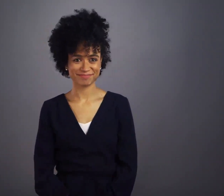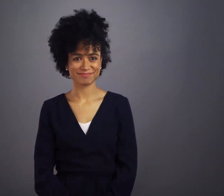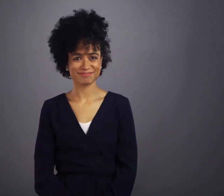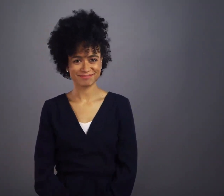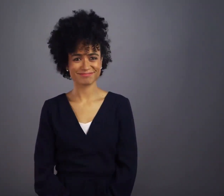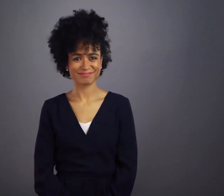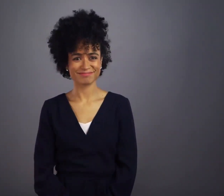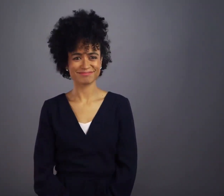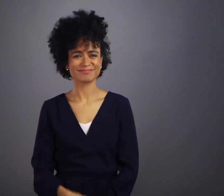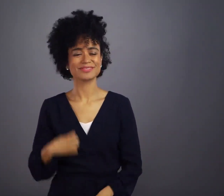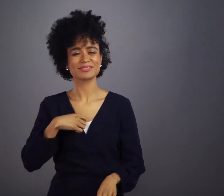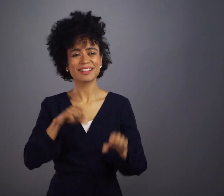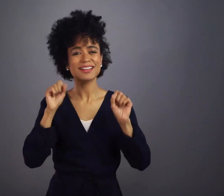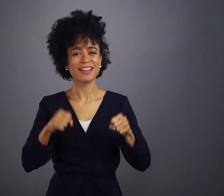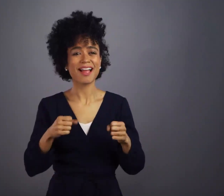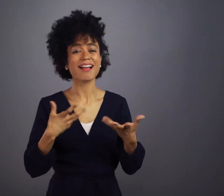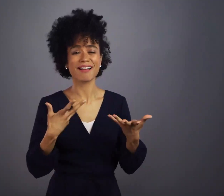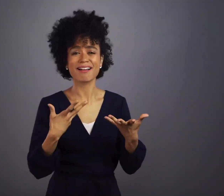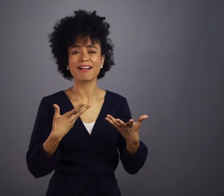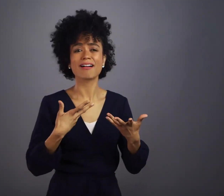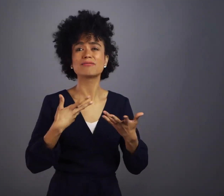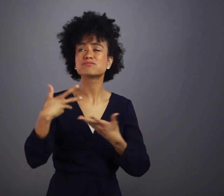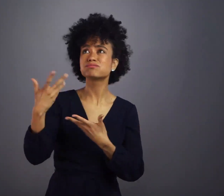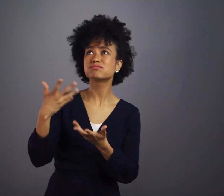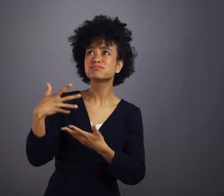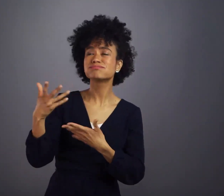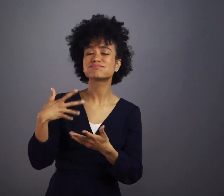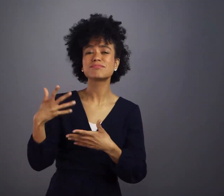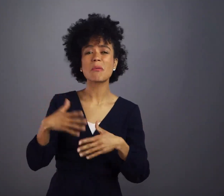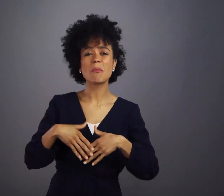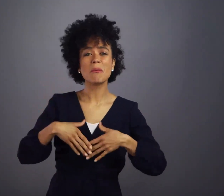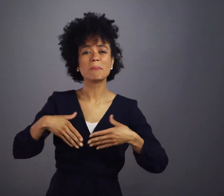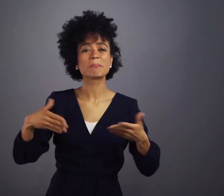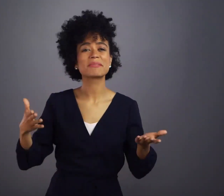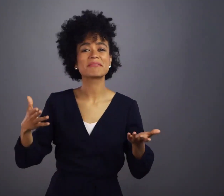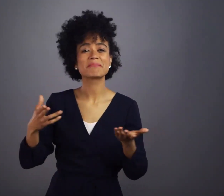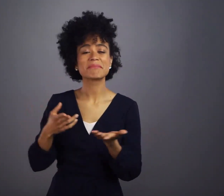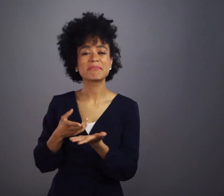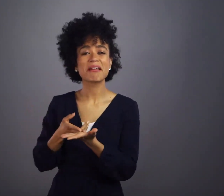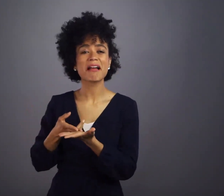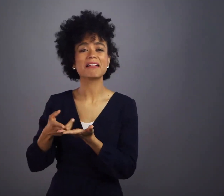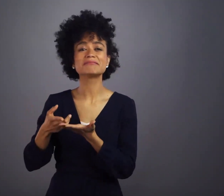with whom we may form a relationship upon simple and understandable terms